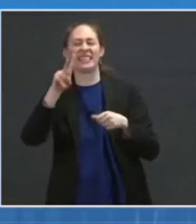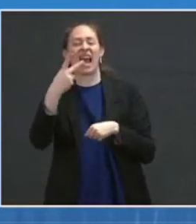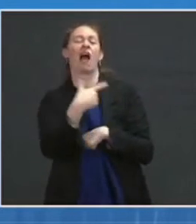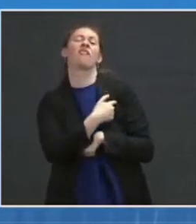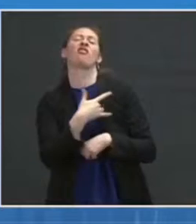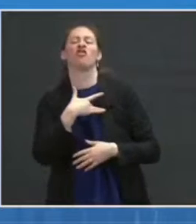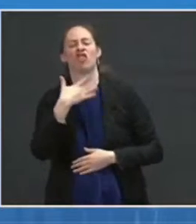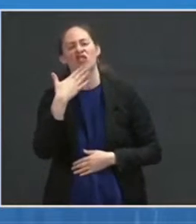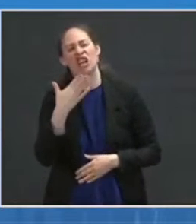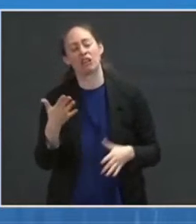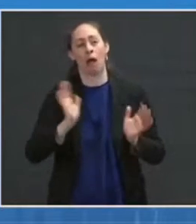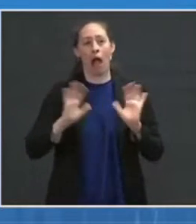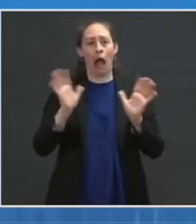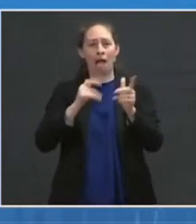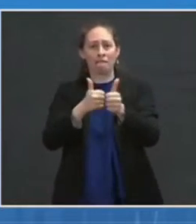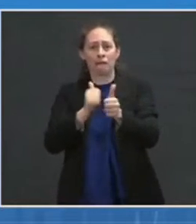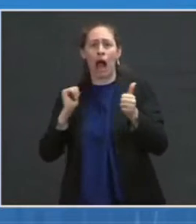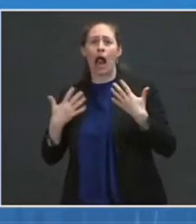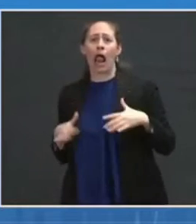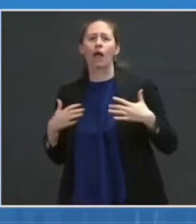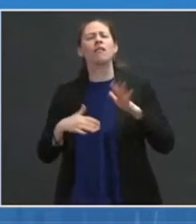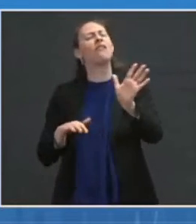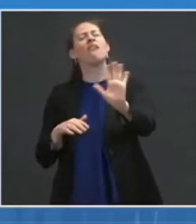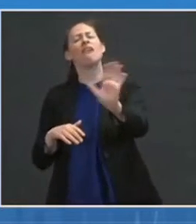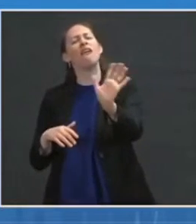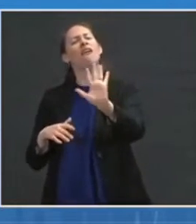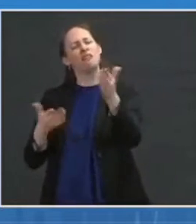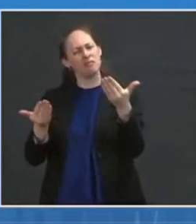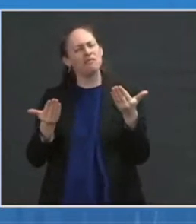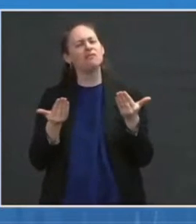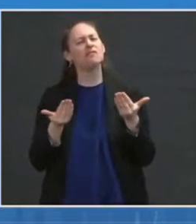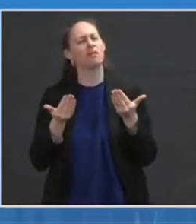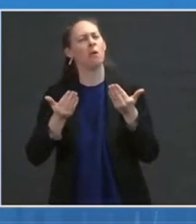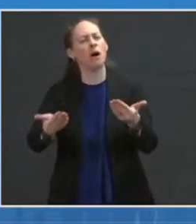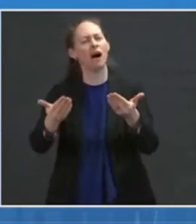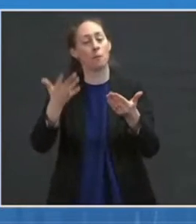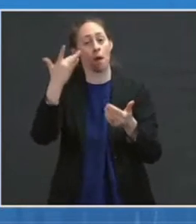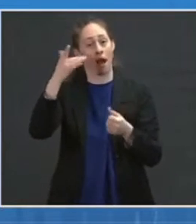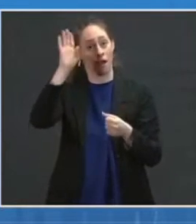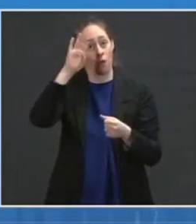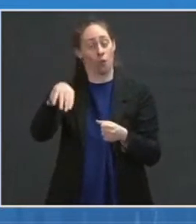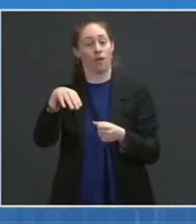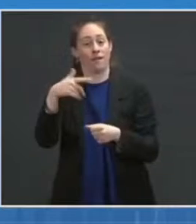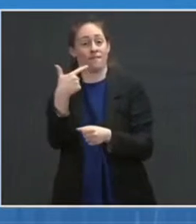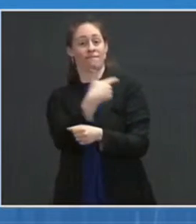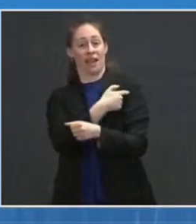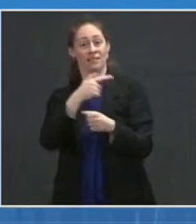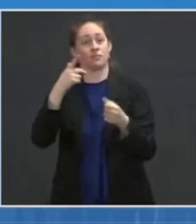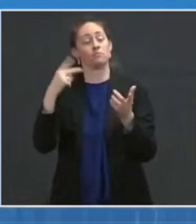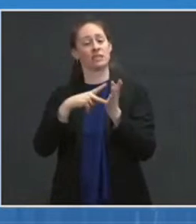VACCINATION. IT IS IMPORTANT TO KNOW THAT MANY PEOPLE DO NOT FEEL WELL AFTER A SECOND DOSE.